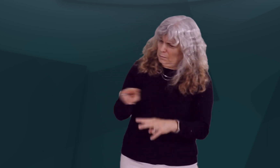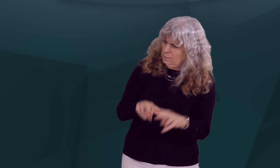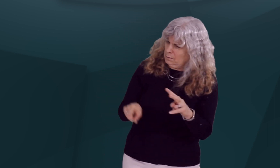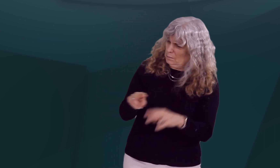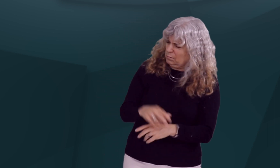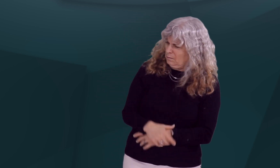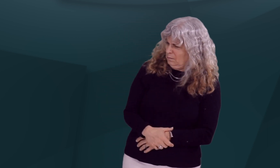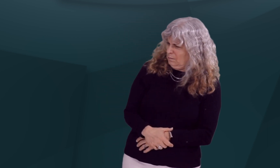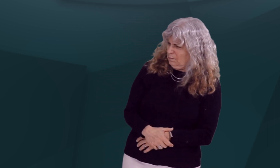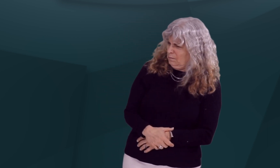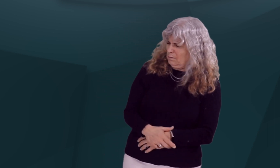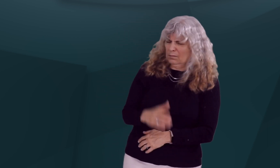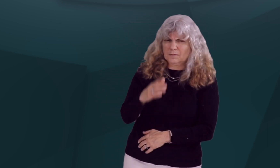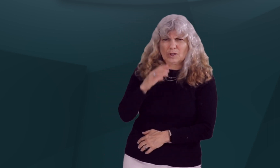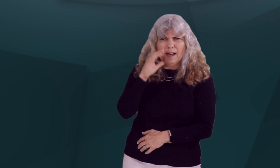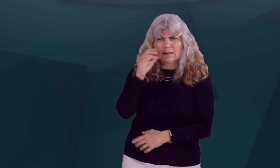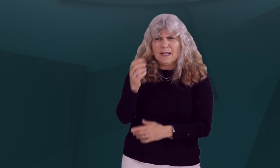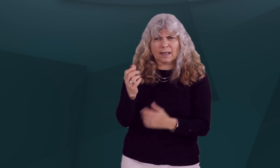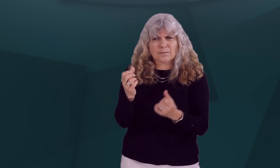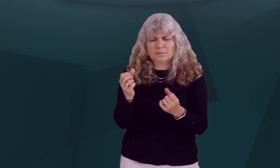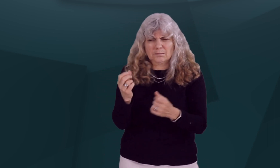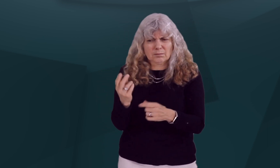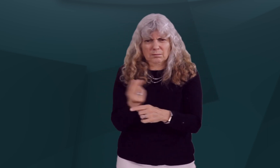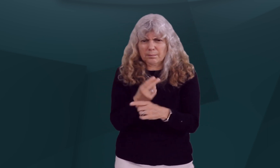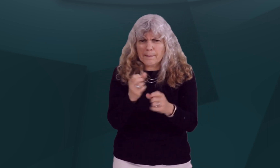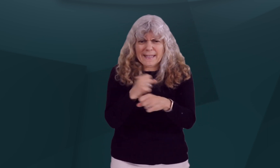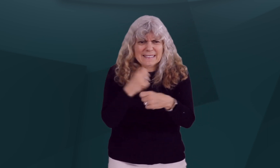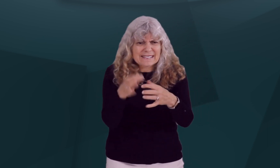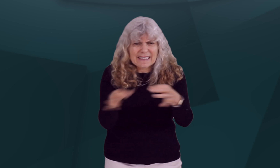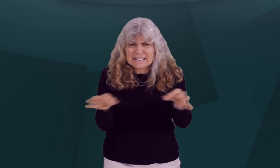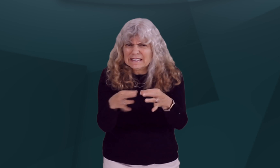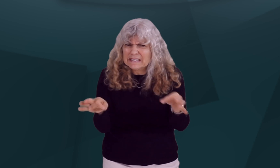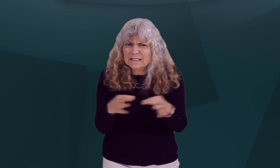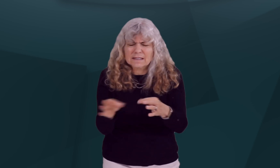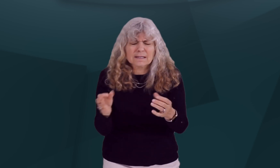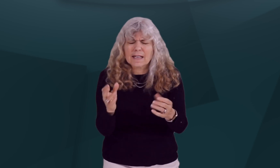and they see that their own child is not making coherent sentences --